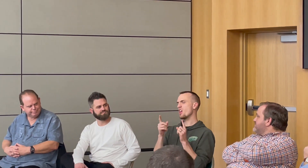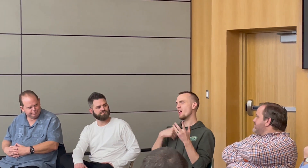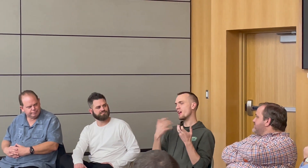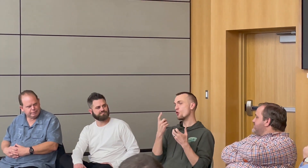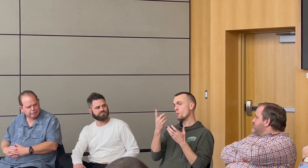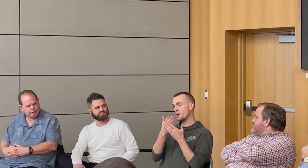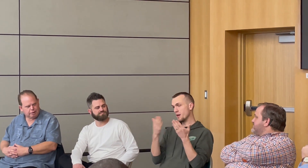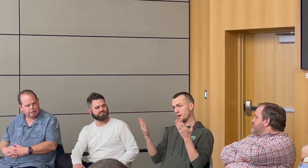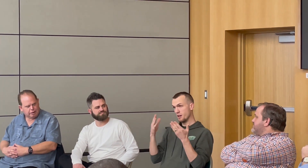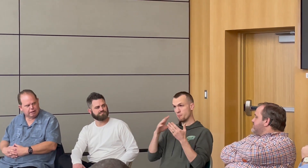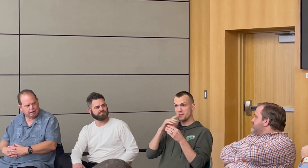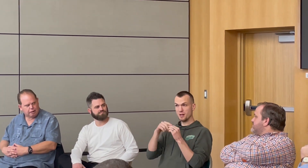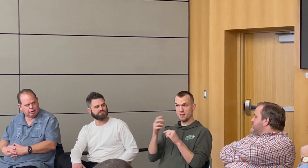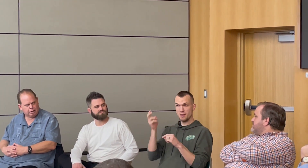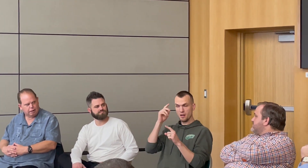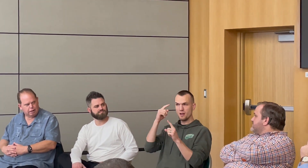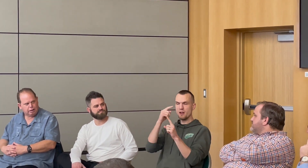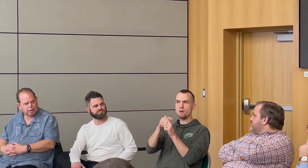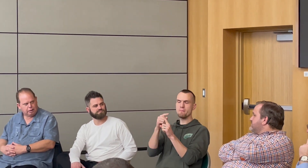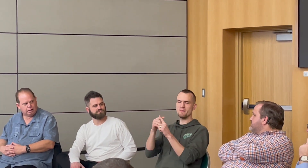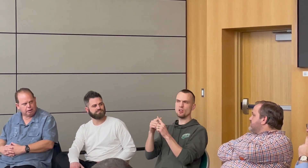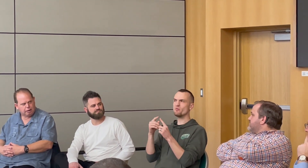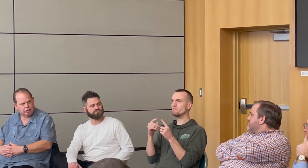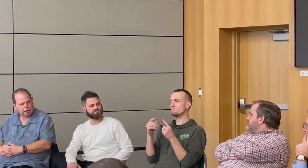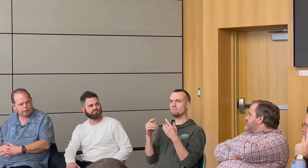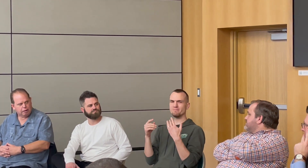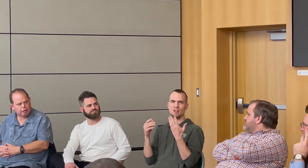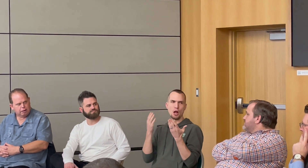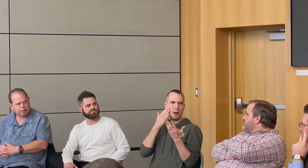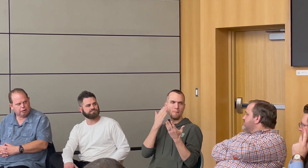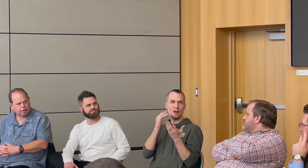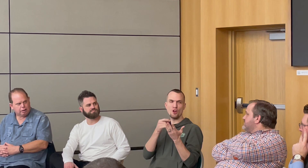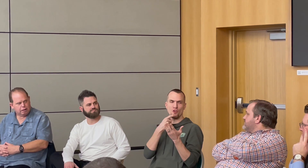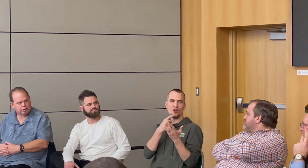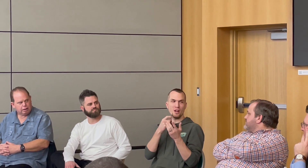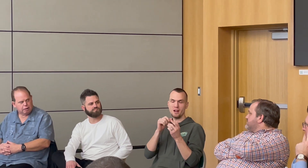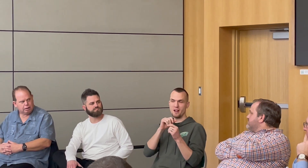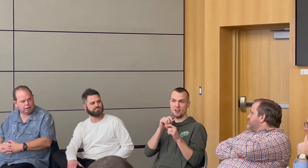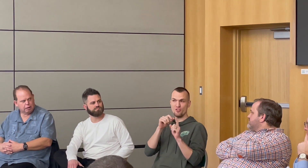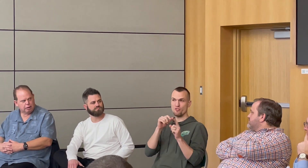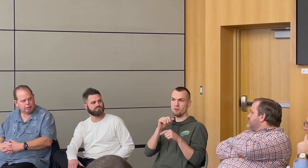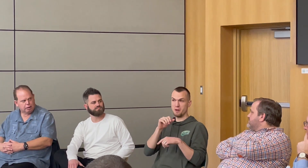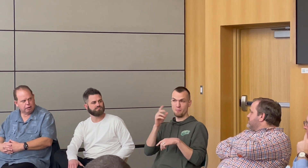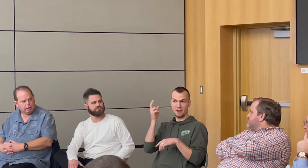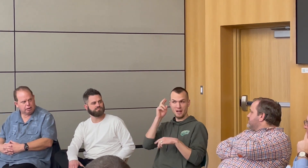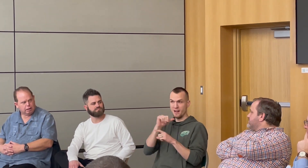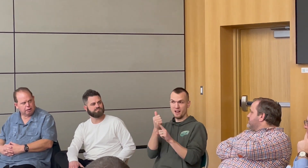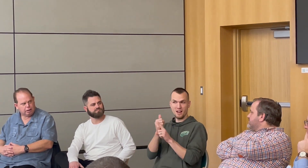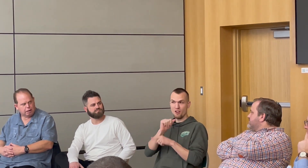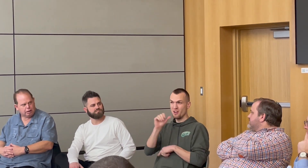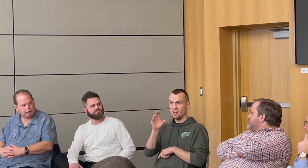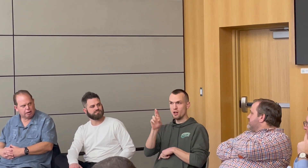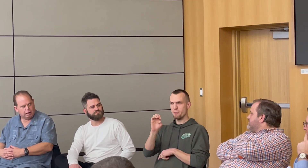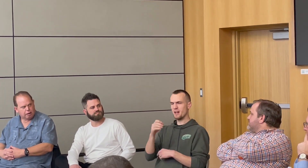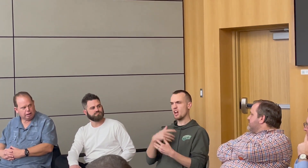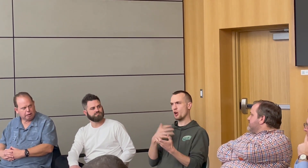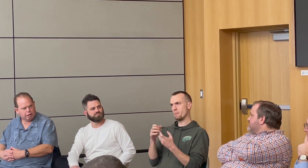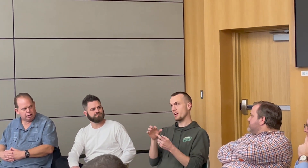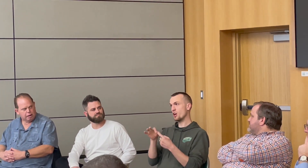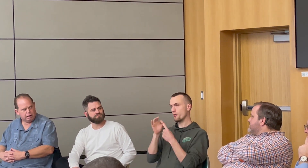I'm forced to practice one thing um that I another positive of having an implant is is that uh again